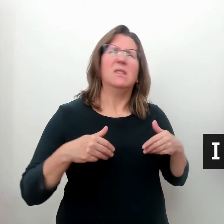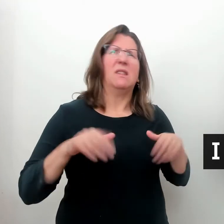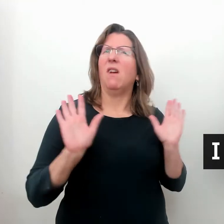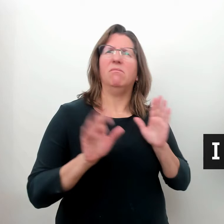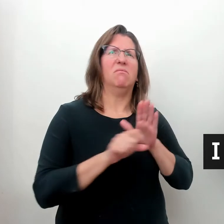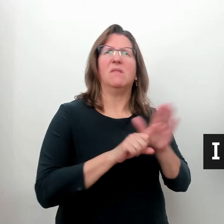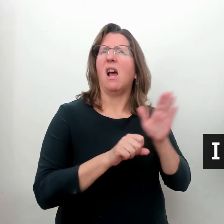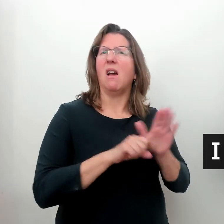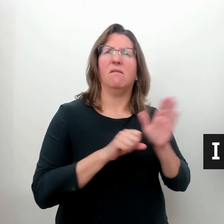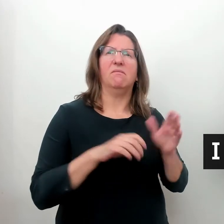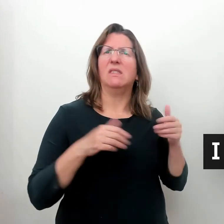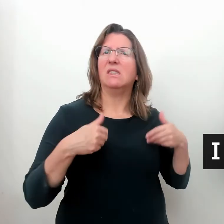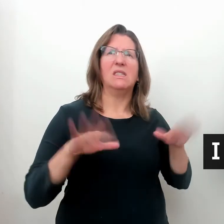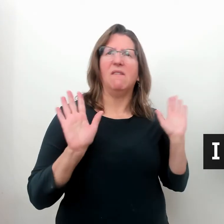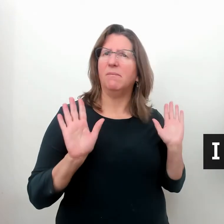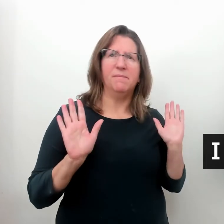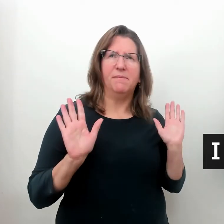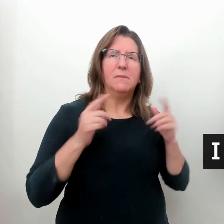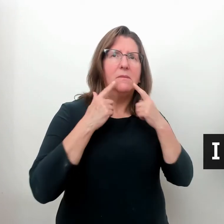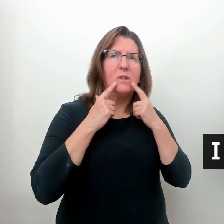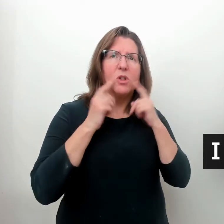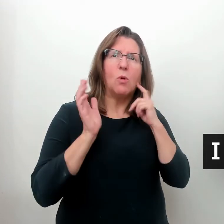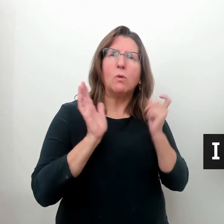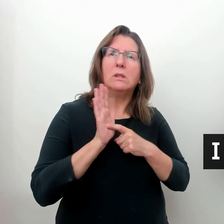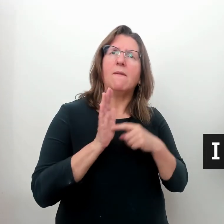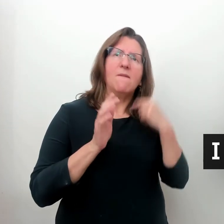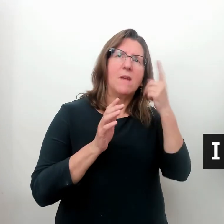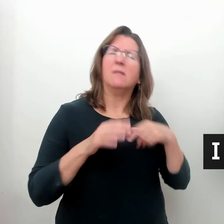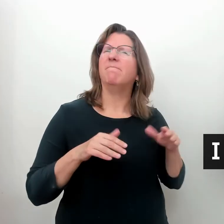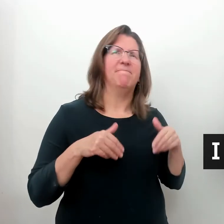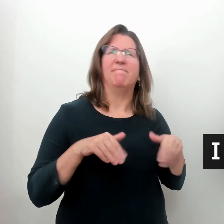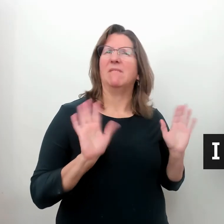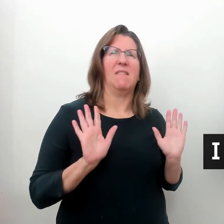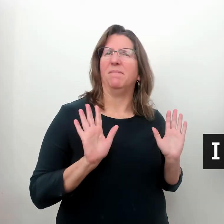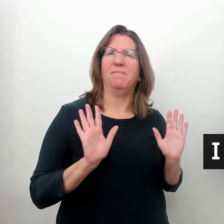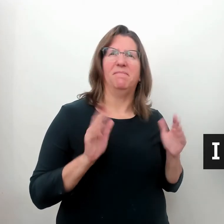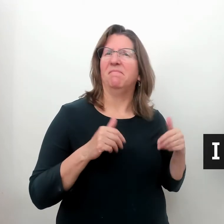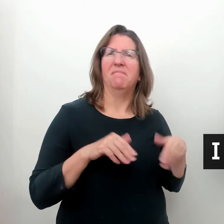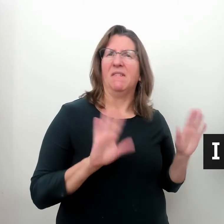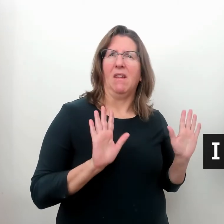'Give up' SACRIFICE ENOUGH You can see the matching facial expression. I don't want to have anything more to do with it.